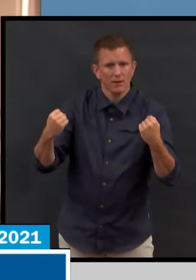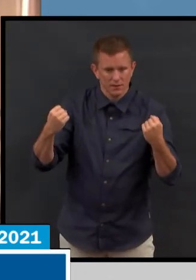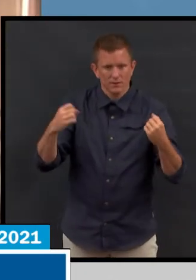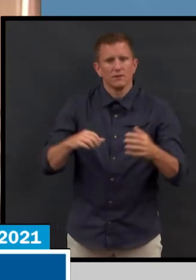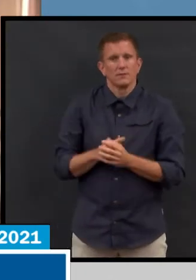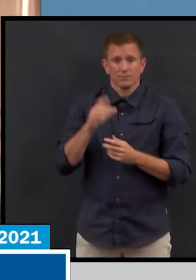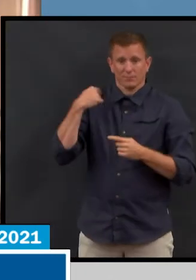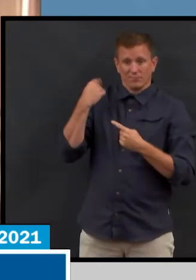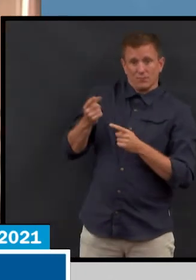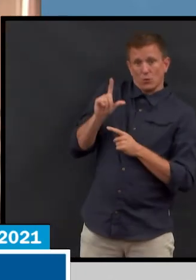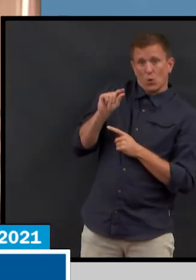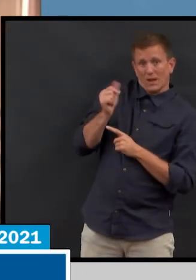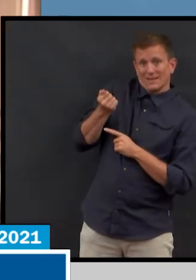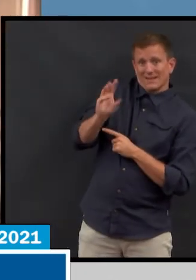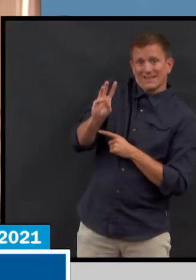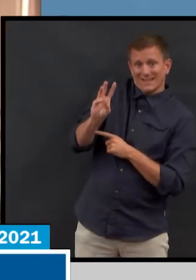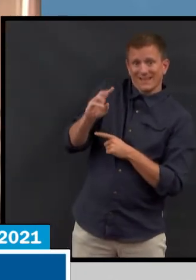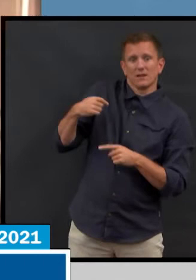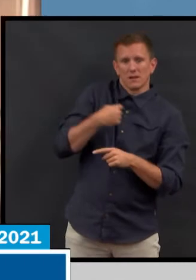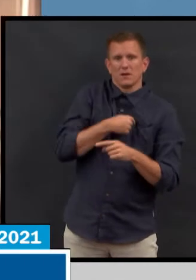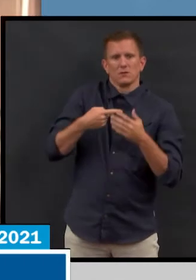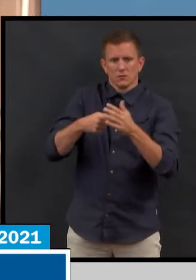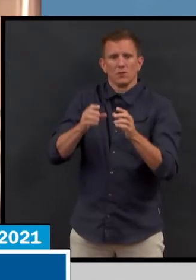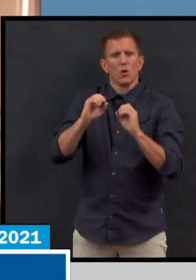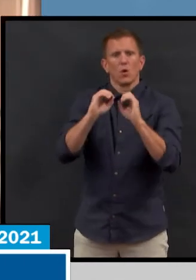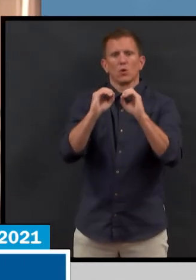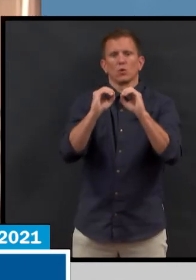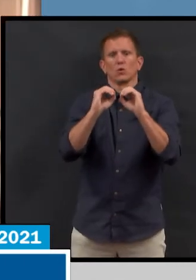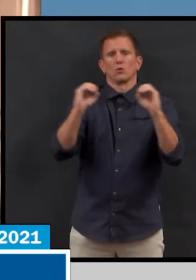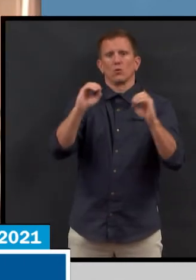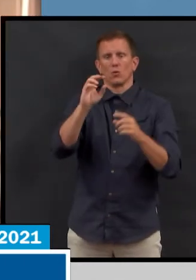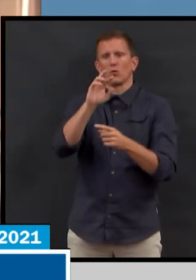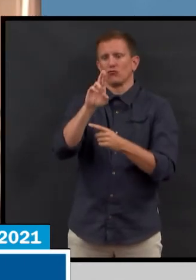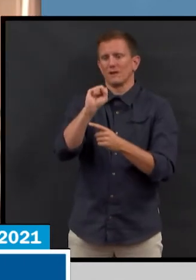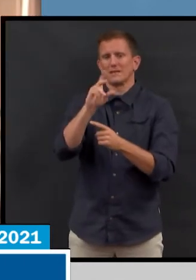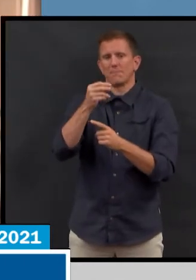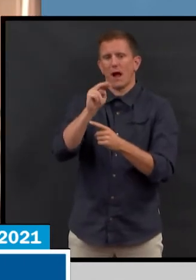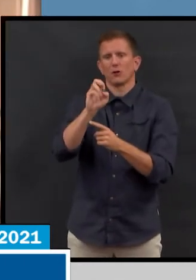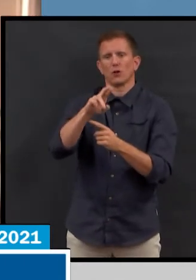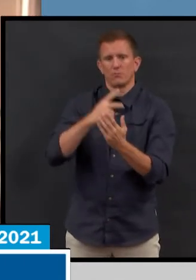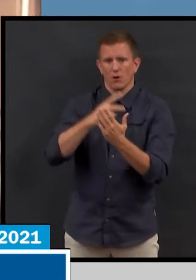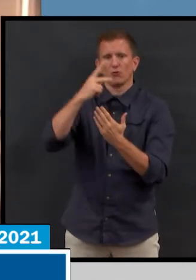we we started with four co-responders uh since then we've grown to 25